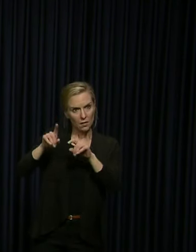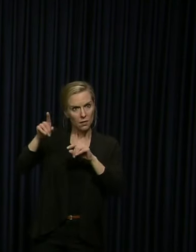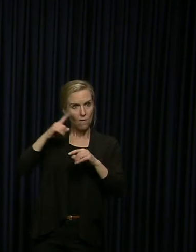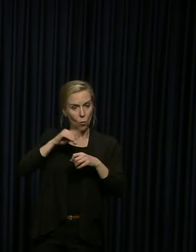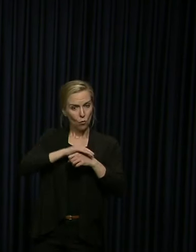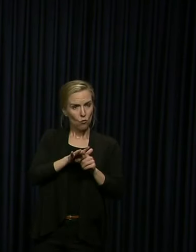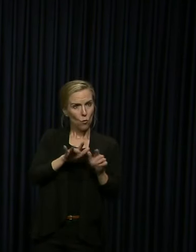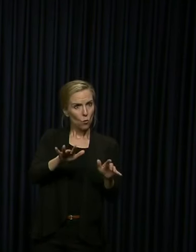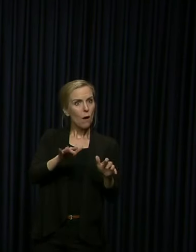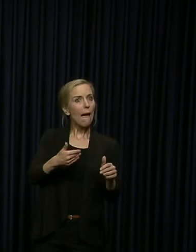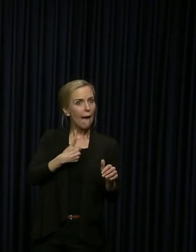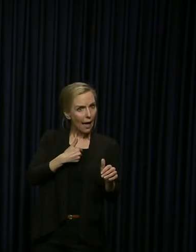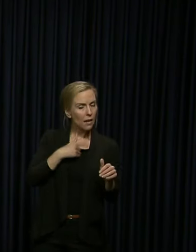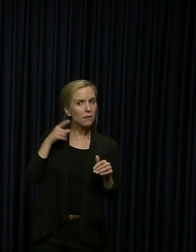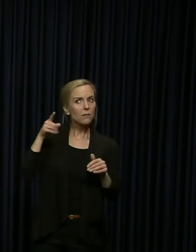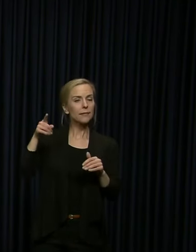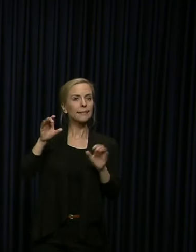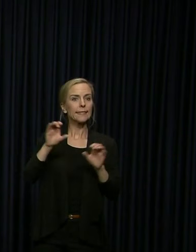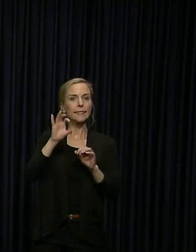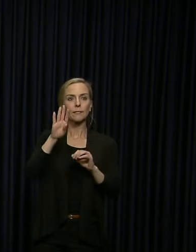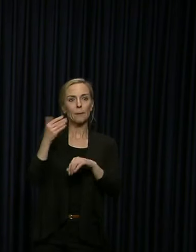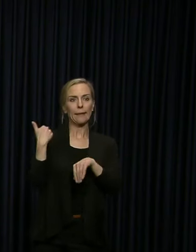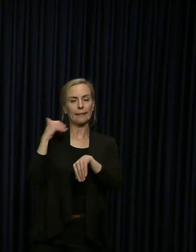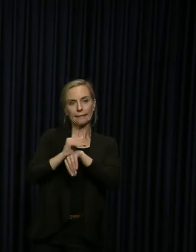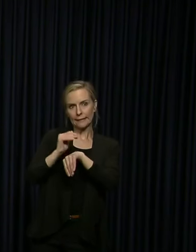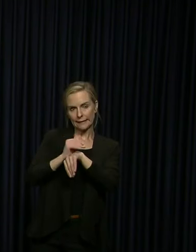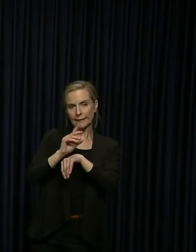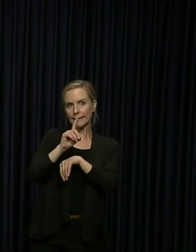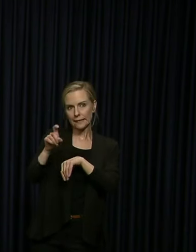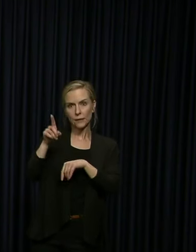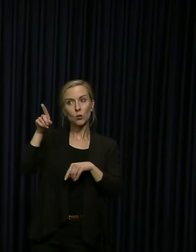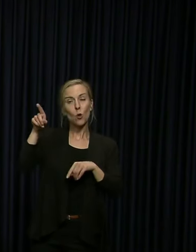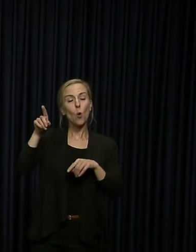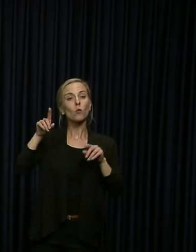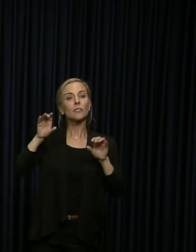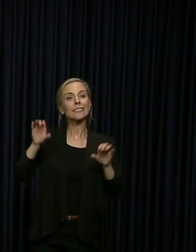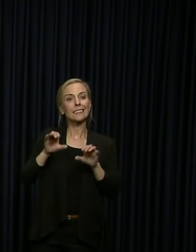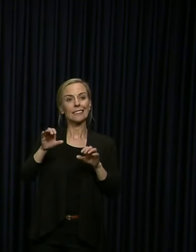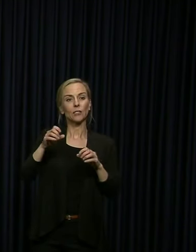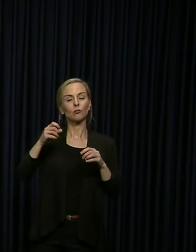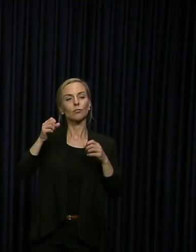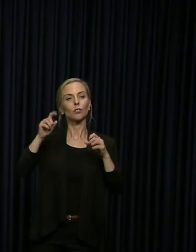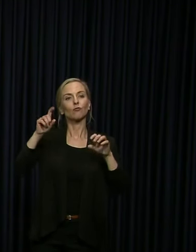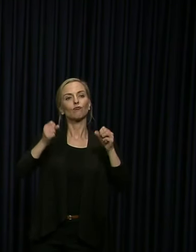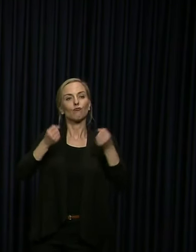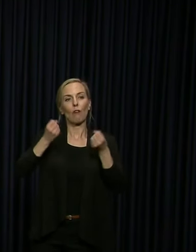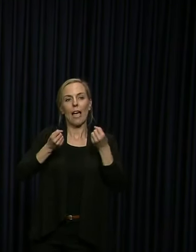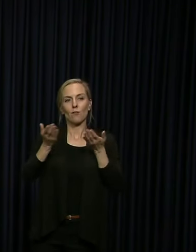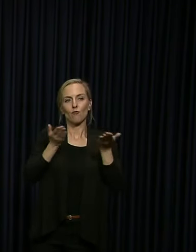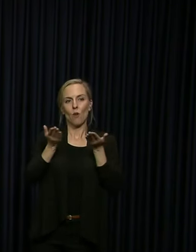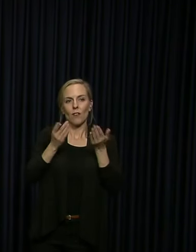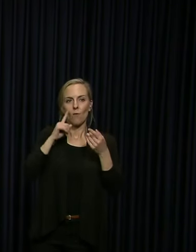BEST SERVICES WOULD BE VIRTUAL. IF YOU'RE GOING TO DO THE DRIVE-UP SERVICE, YOU'VE GOT TO